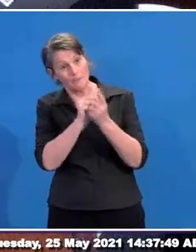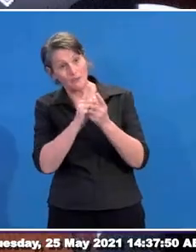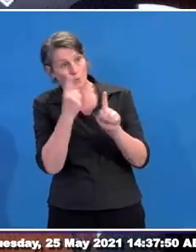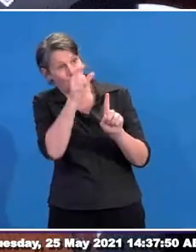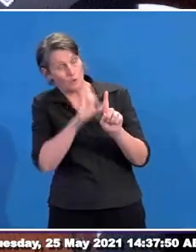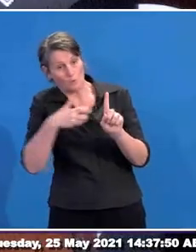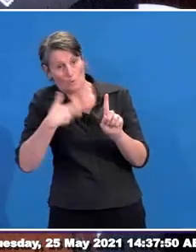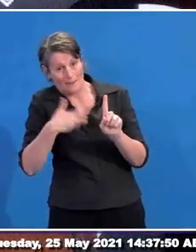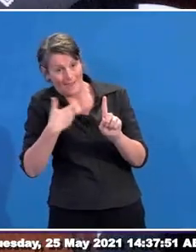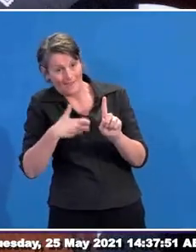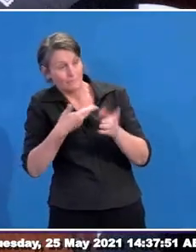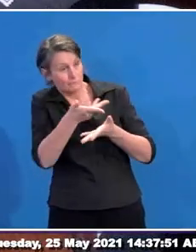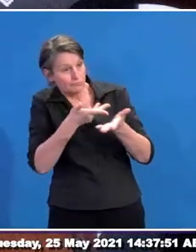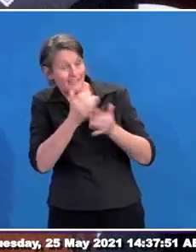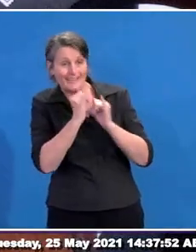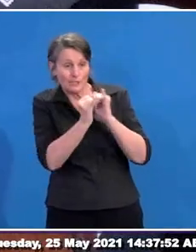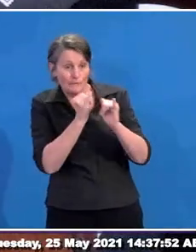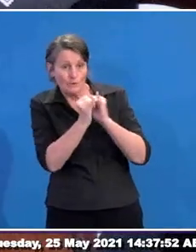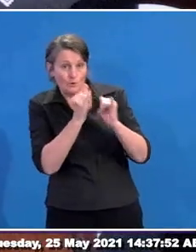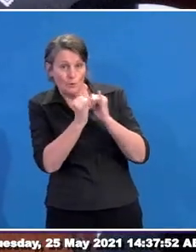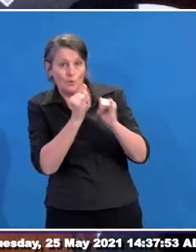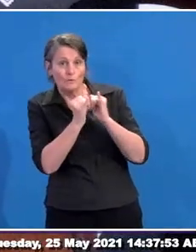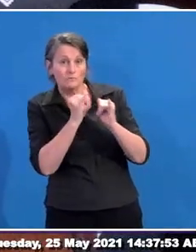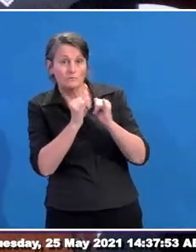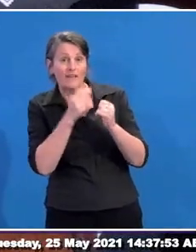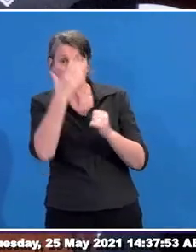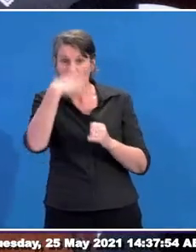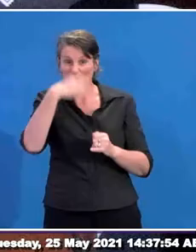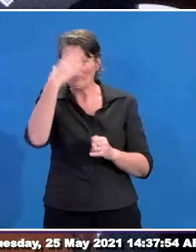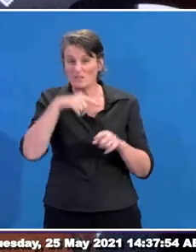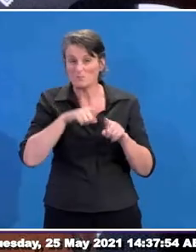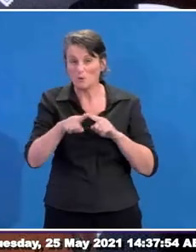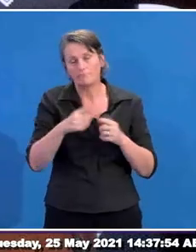just said you do an interview, for the most part that's face-to-face? I suppose COVID might have changed that.